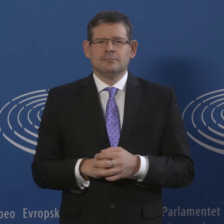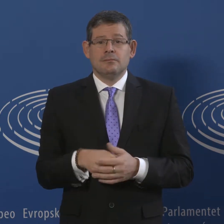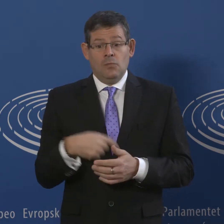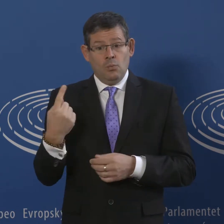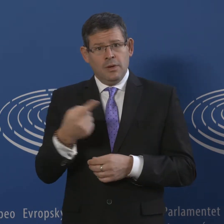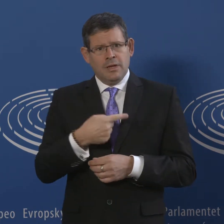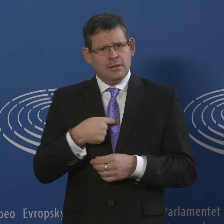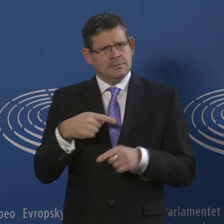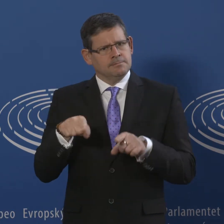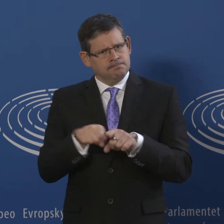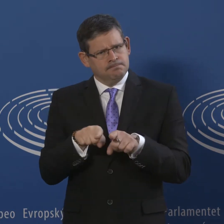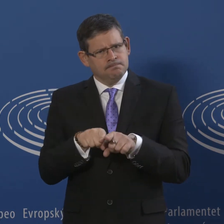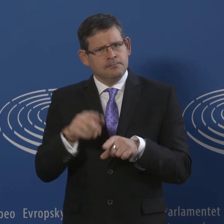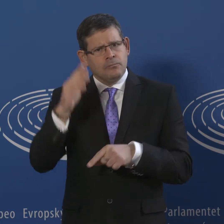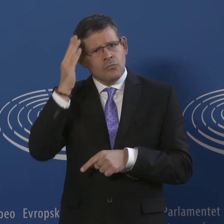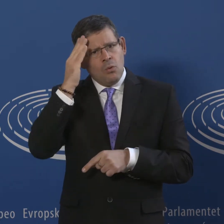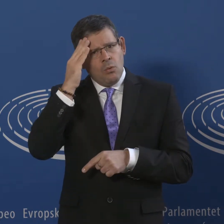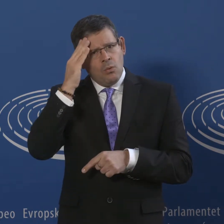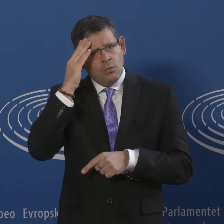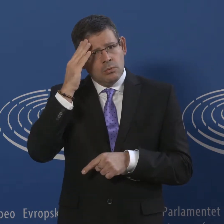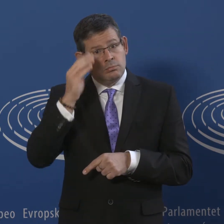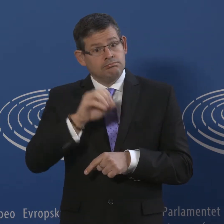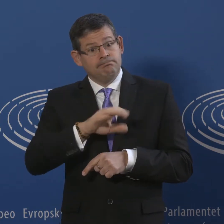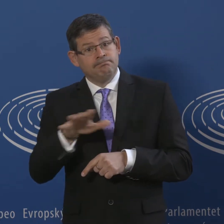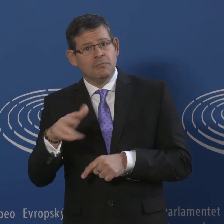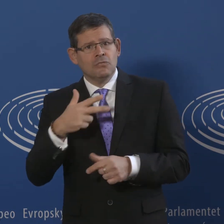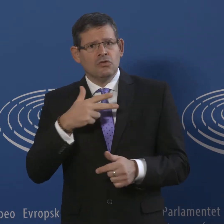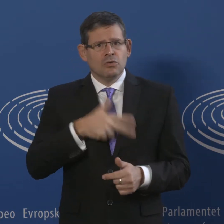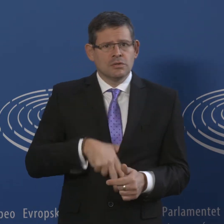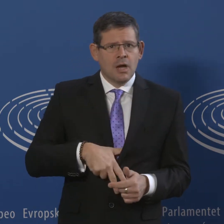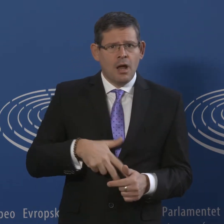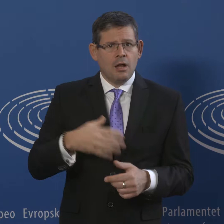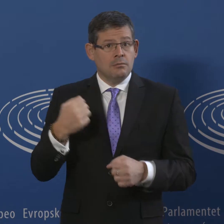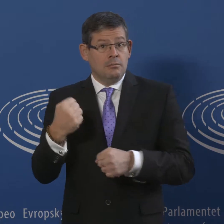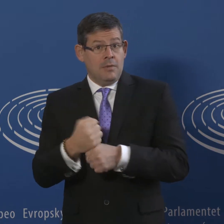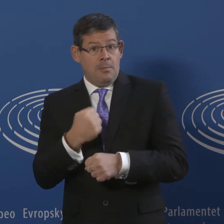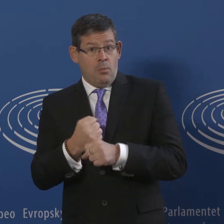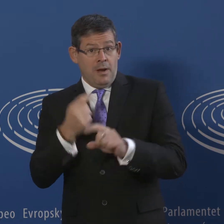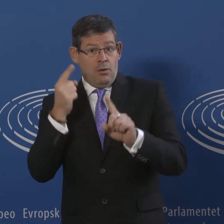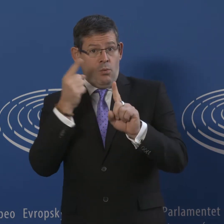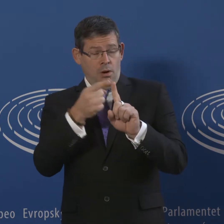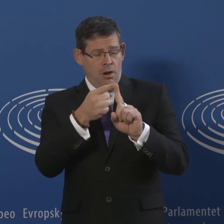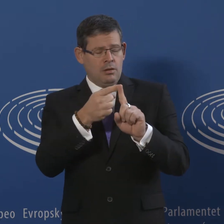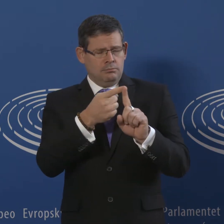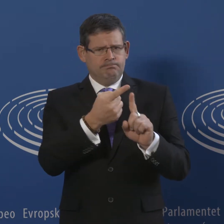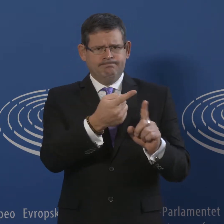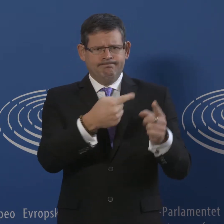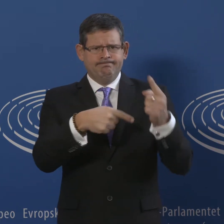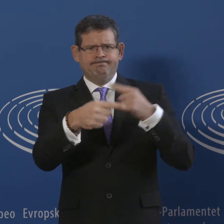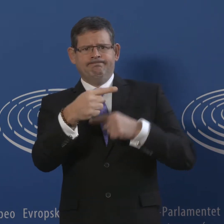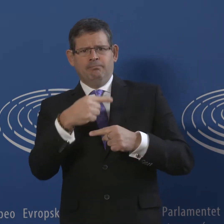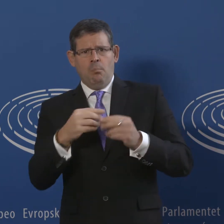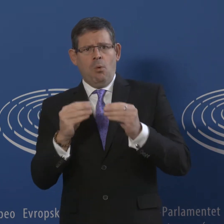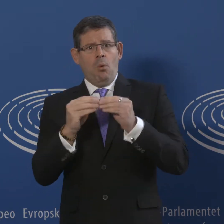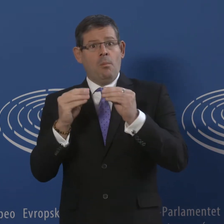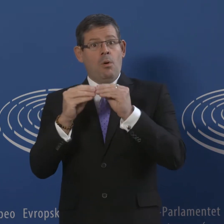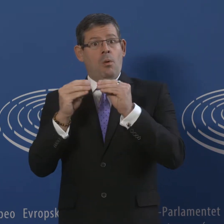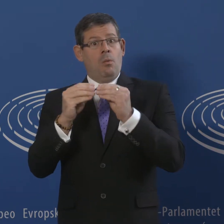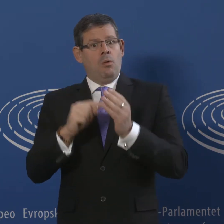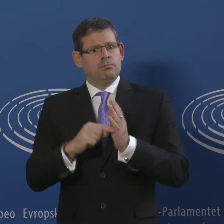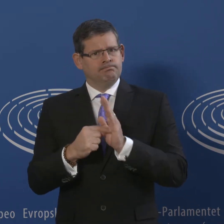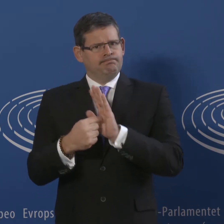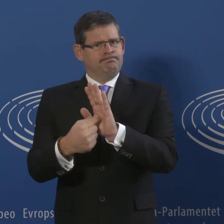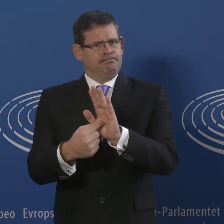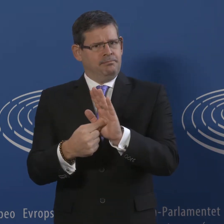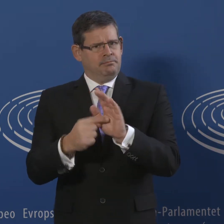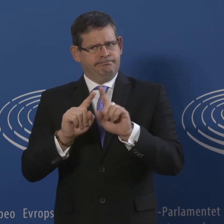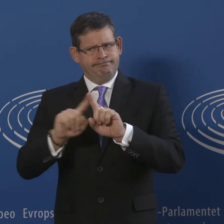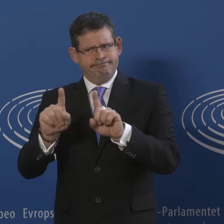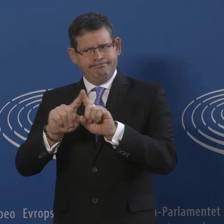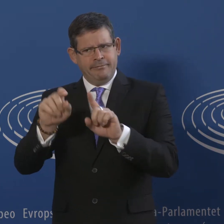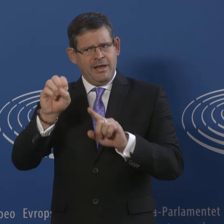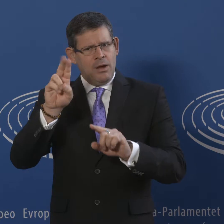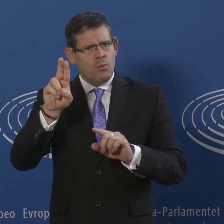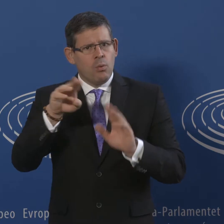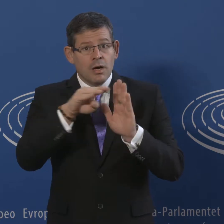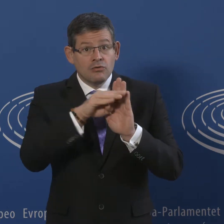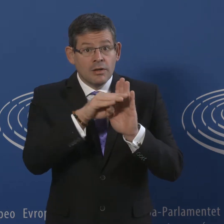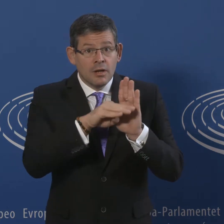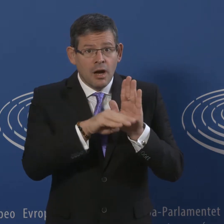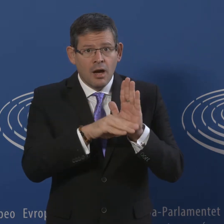We also know that while social and employment goals are becoming more and more prominent in the EU agenda